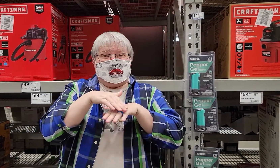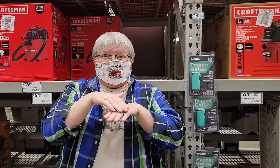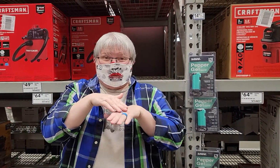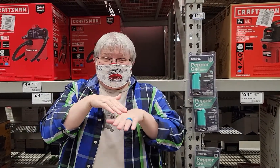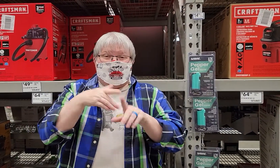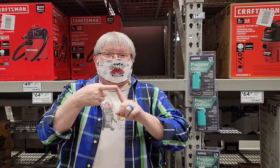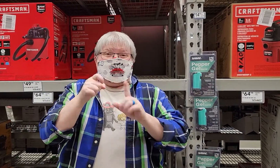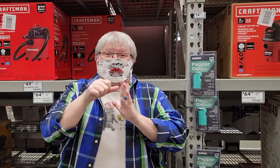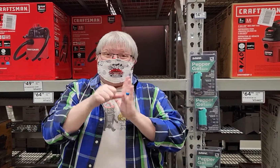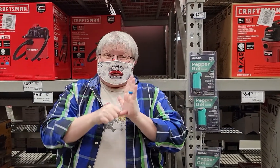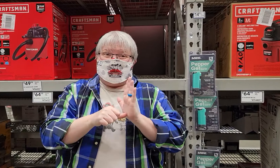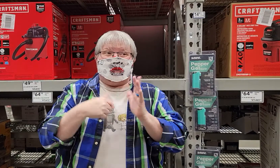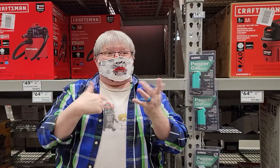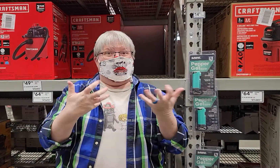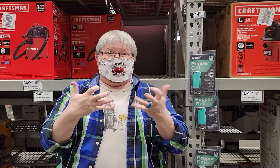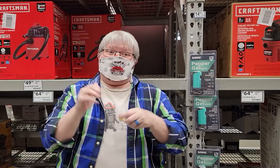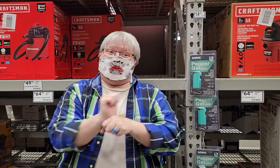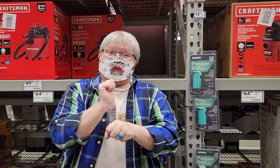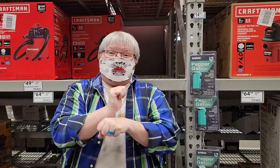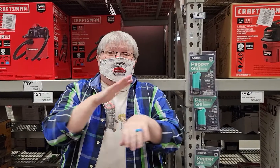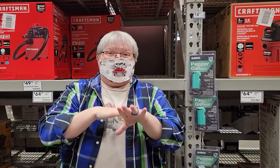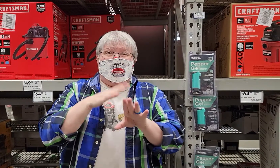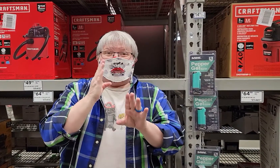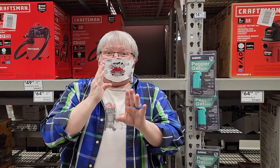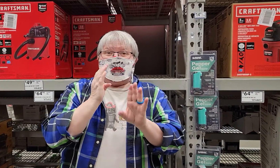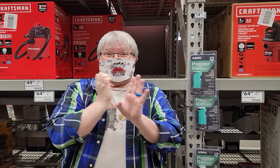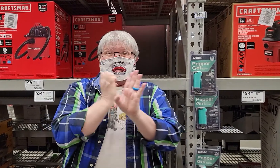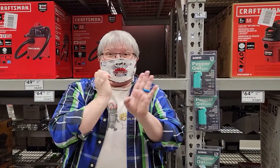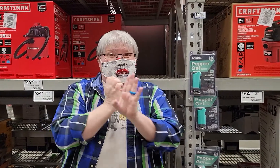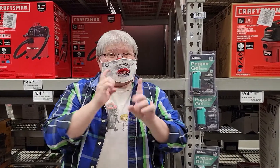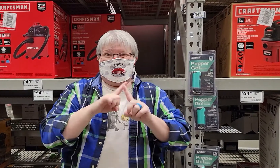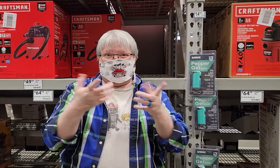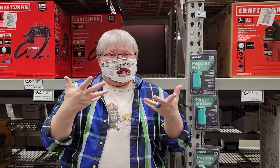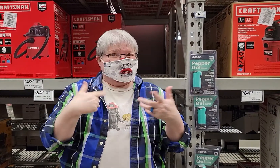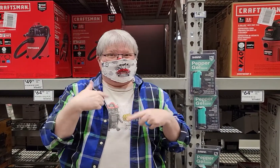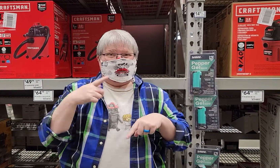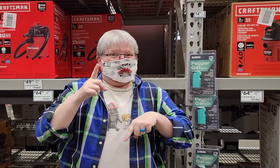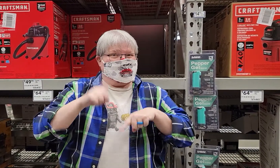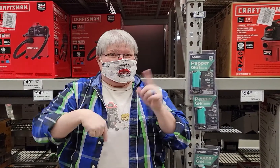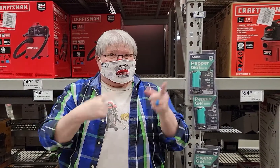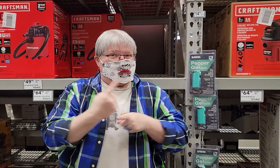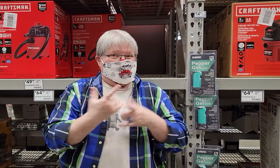very slowly from surgery. I want to get working on Eevaa, but I just can't right now.